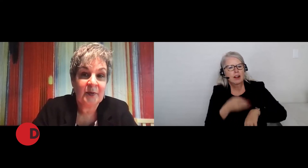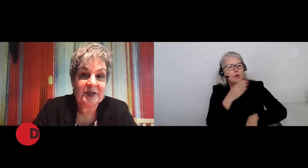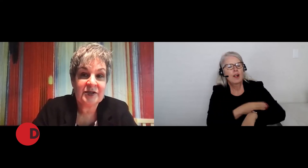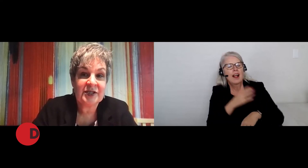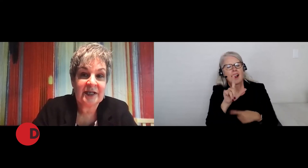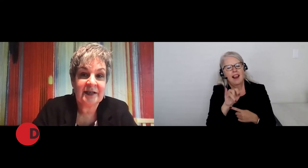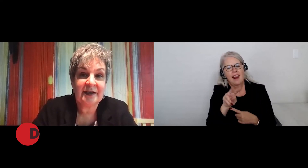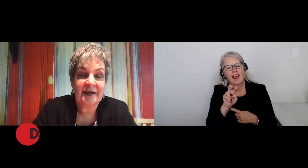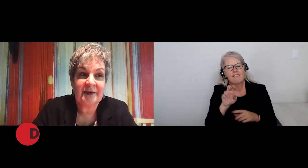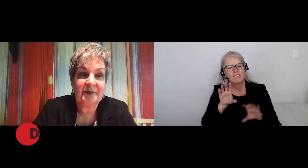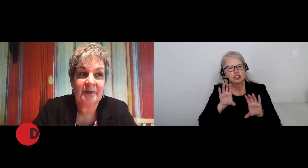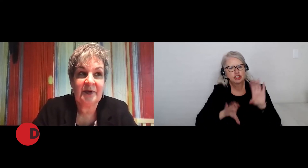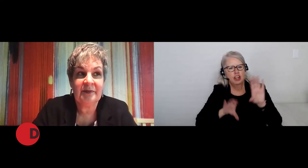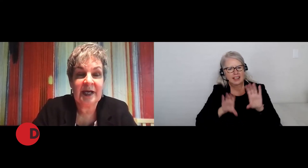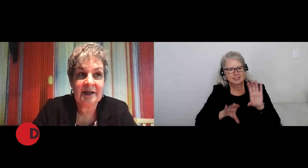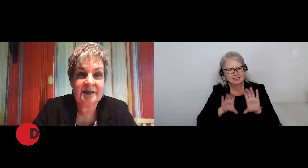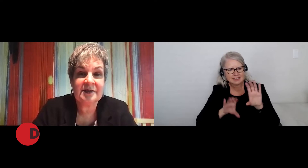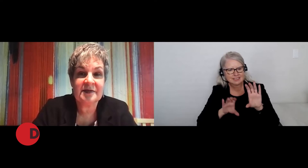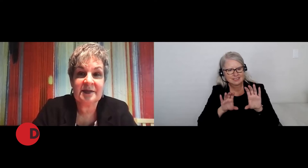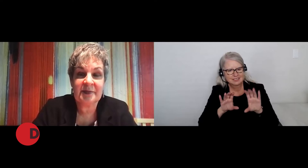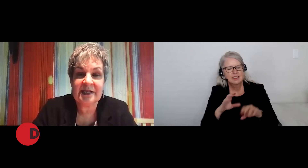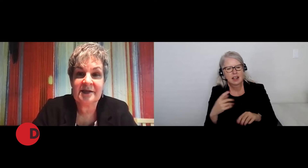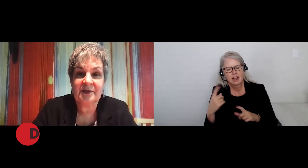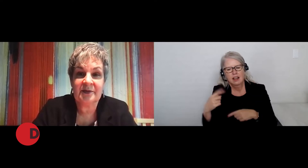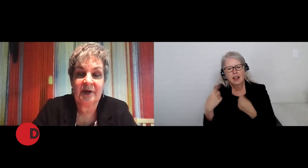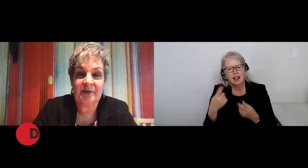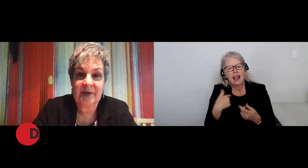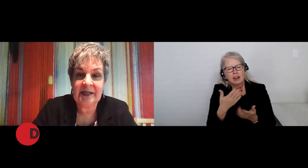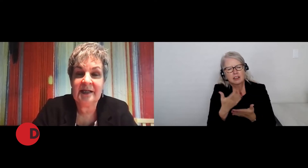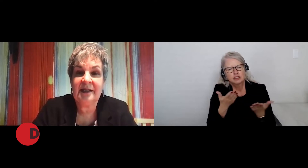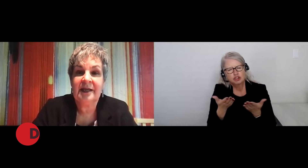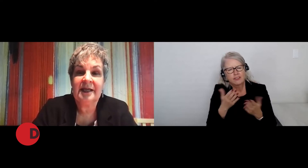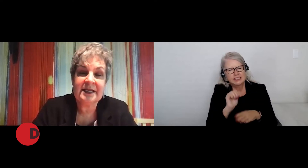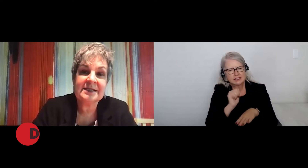We are upgrading our live chat capabilities on our existing online